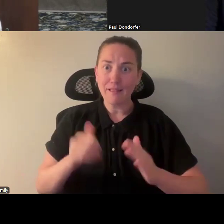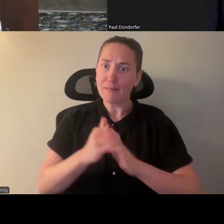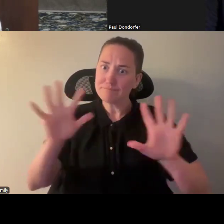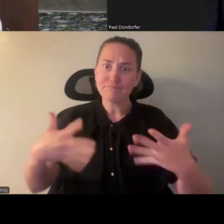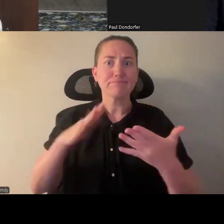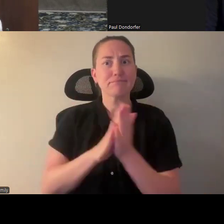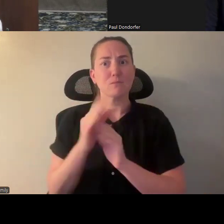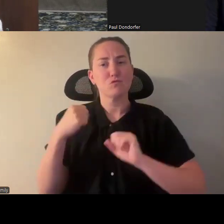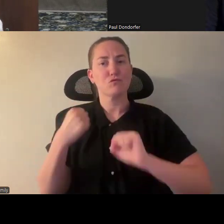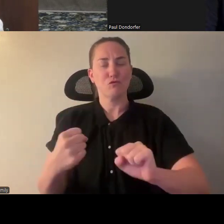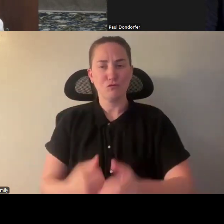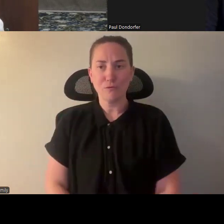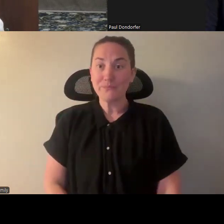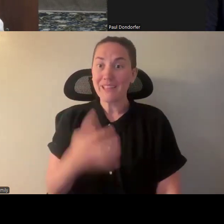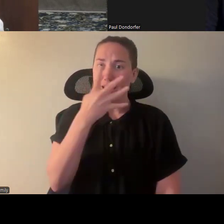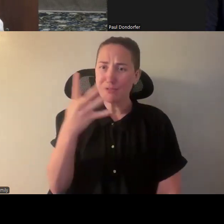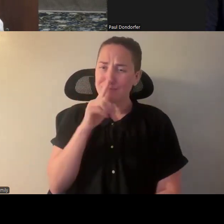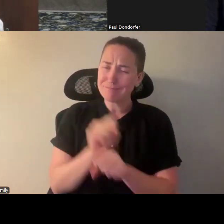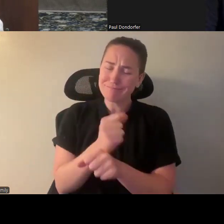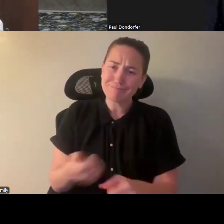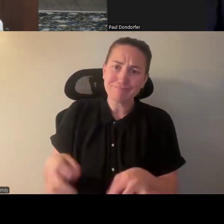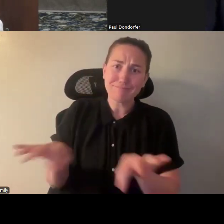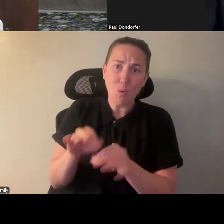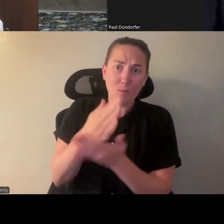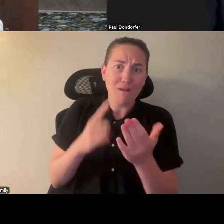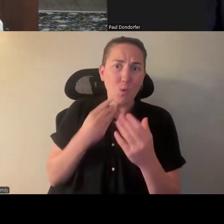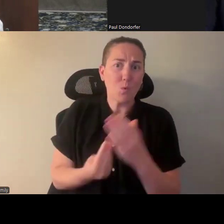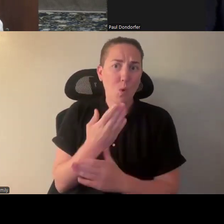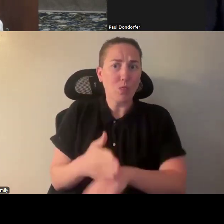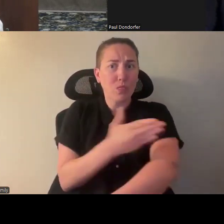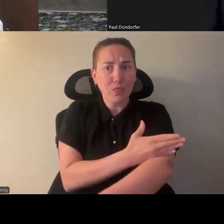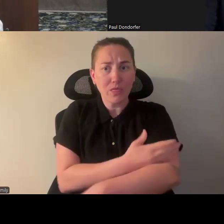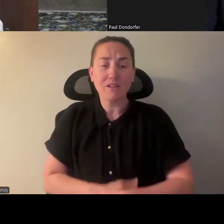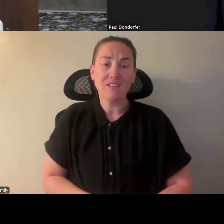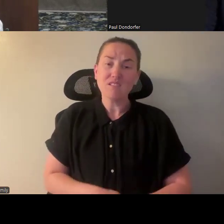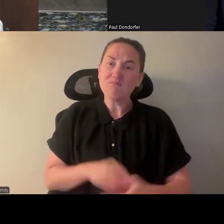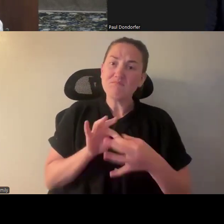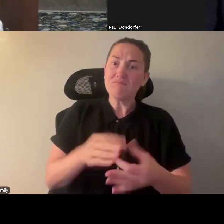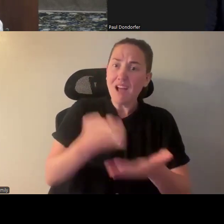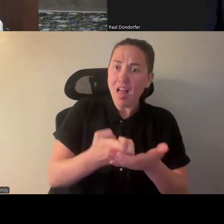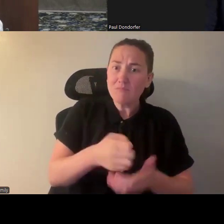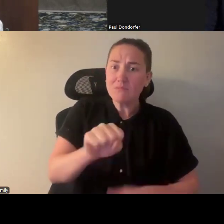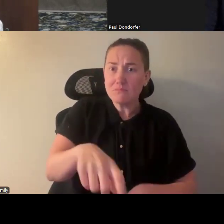Immigration has played a central role in our growth not only economic economically but also